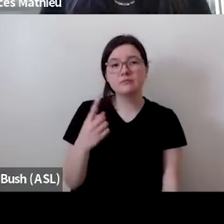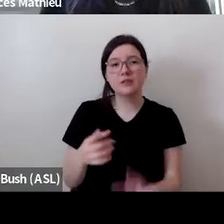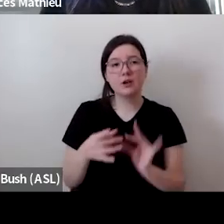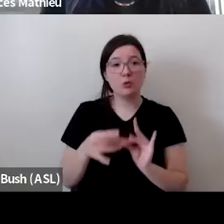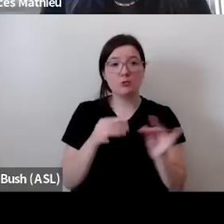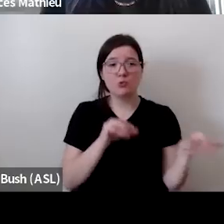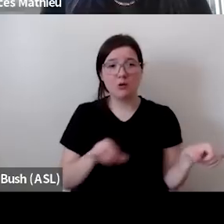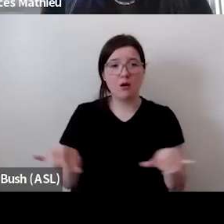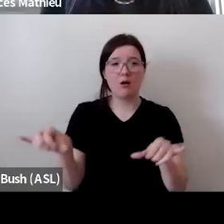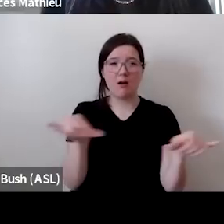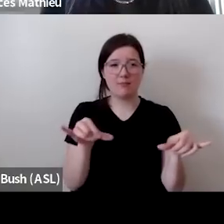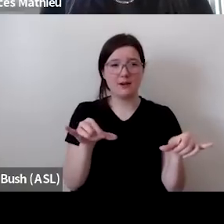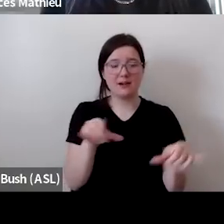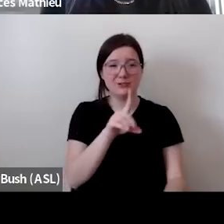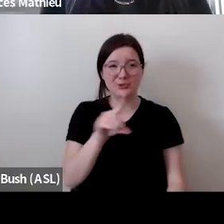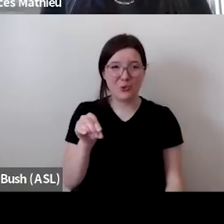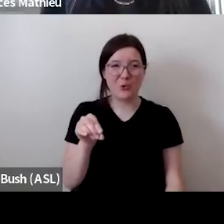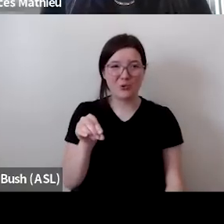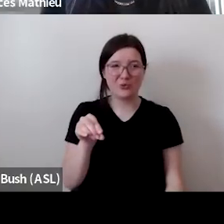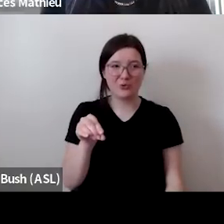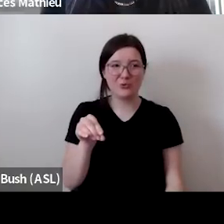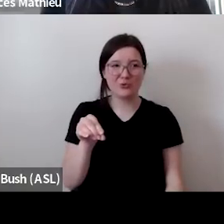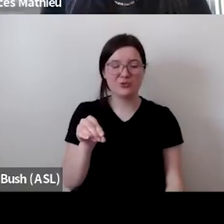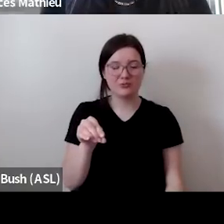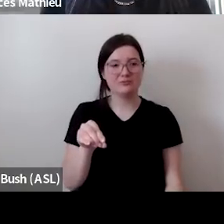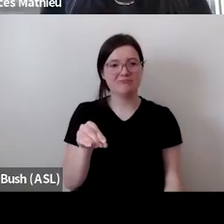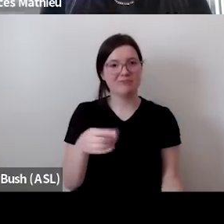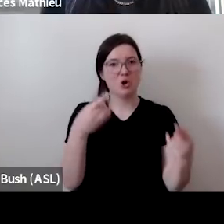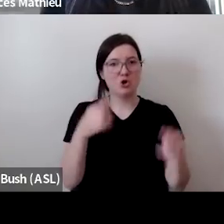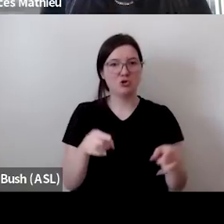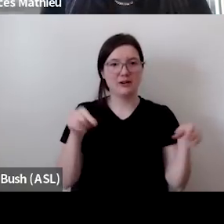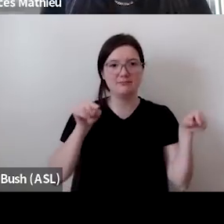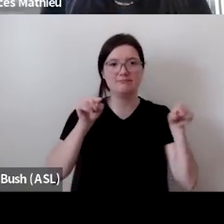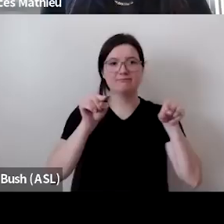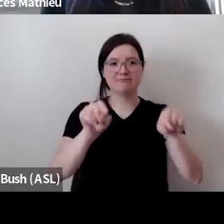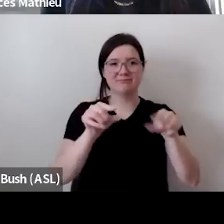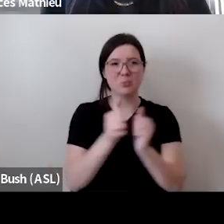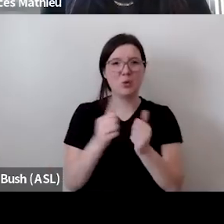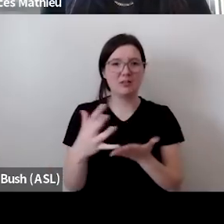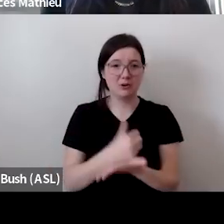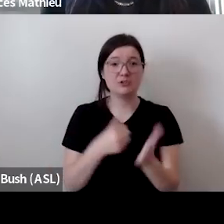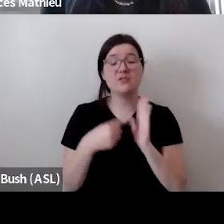Specifically some folks have asked about OCD, ADHD, post traumatic stress disorder,